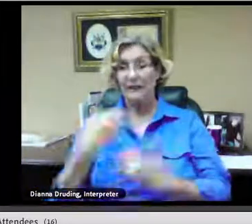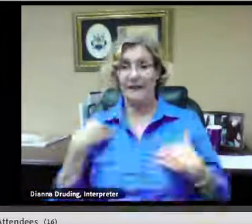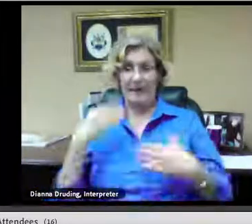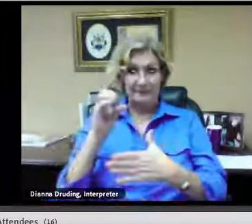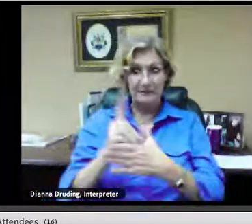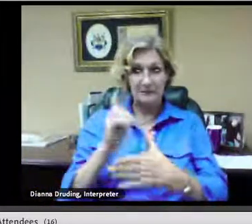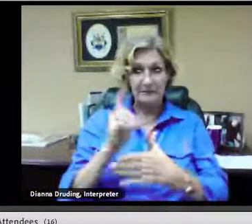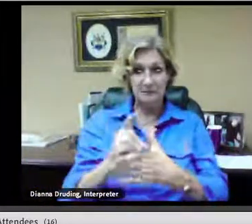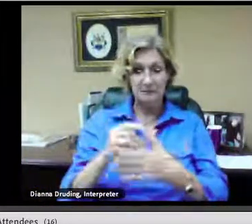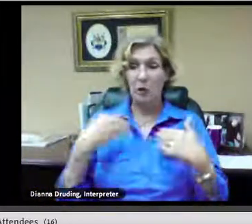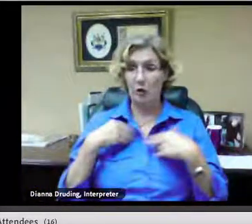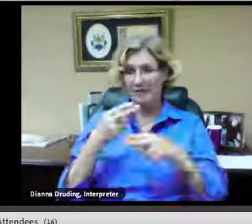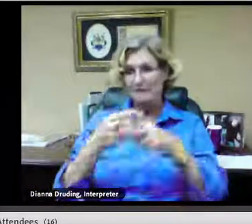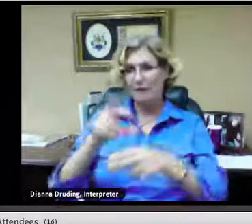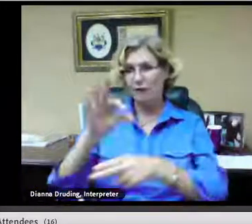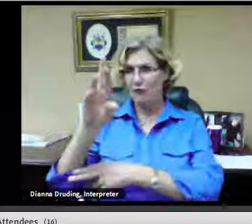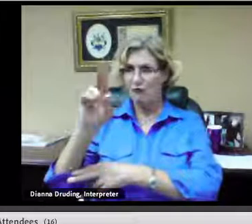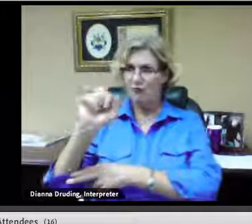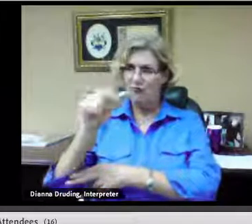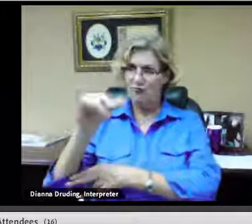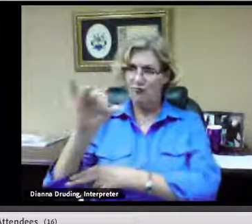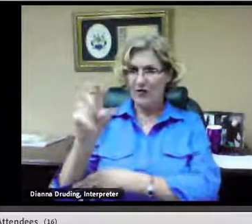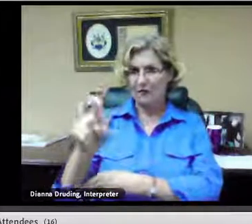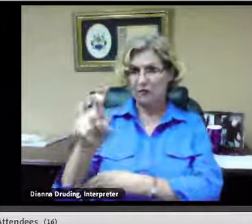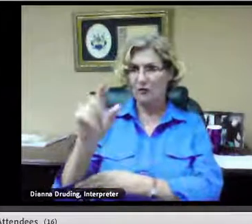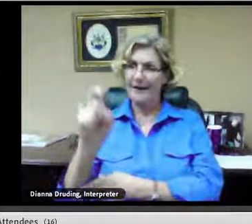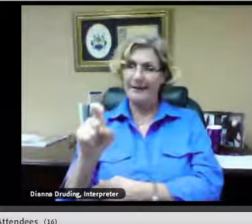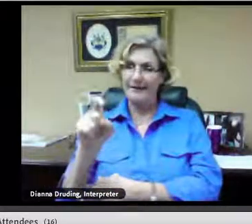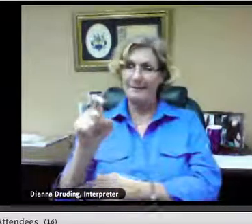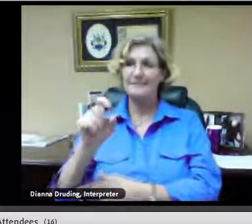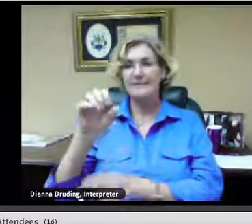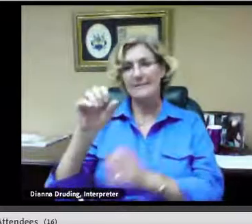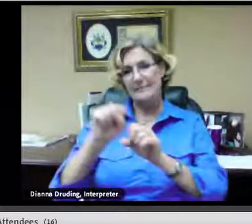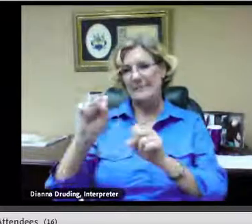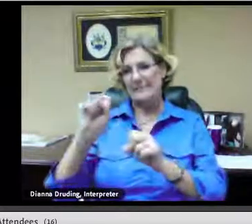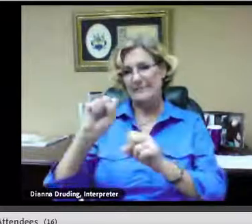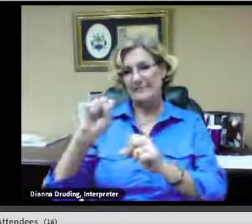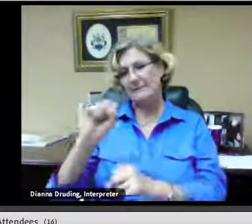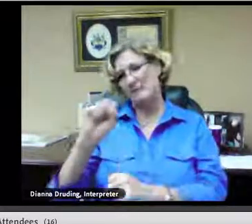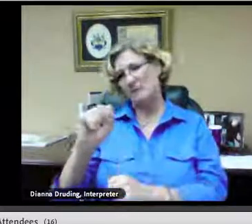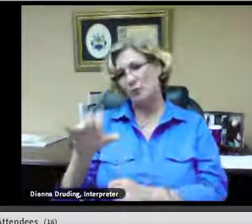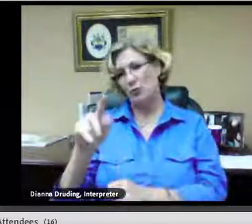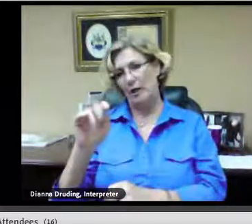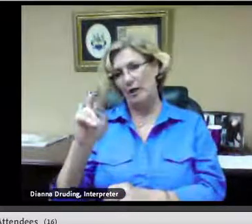And, physically, to look at him, you cannot see this disability. Okay. He's 6'3".